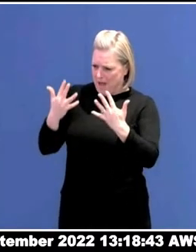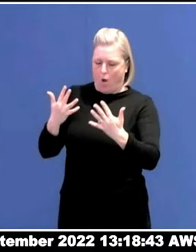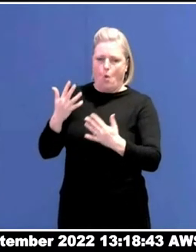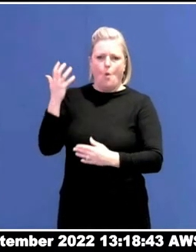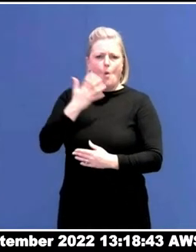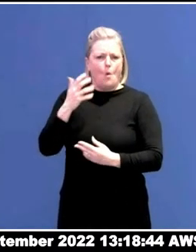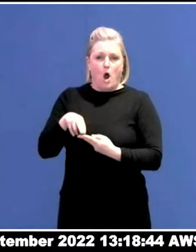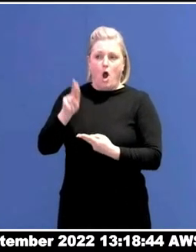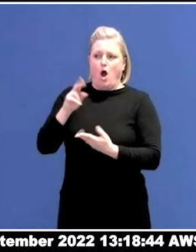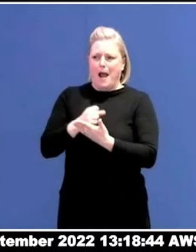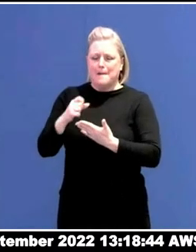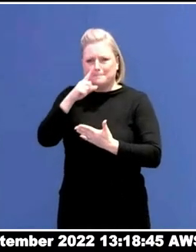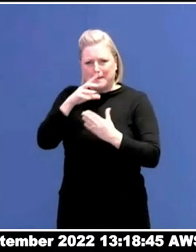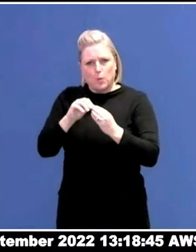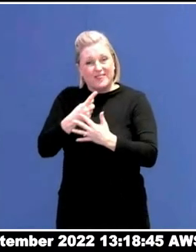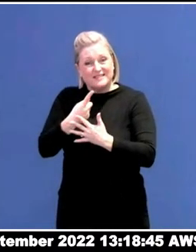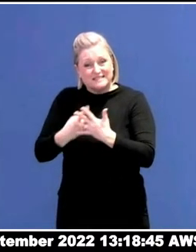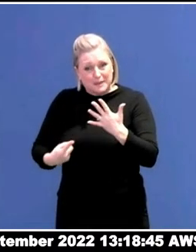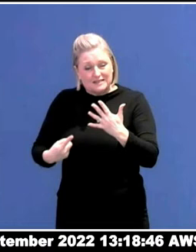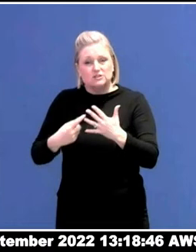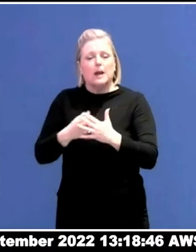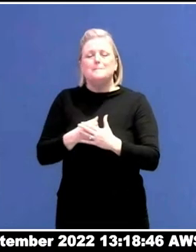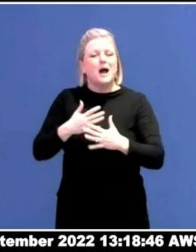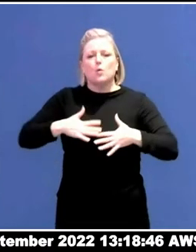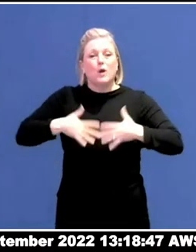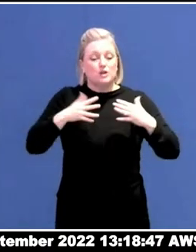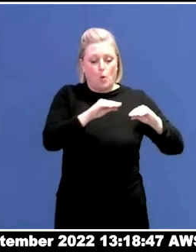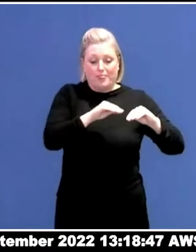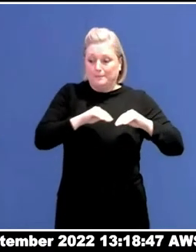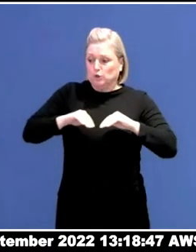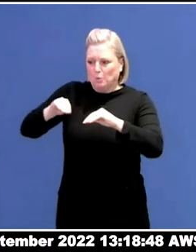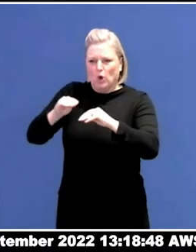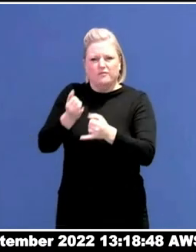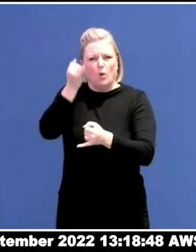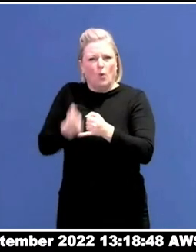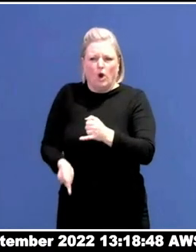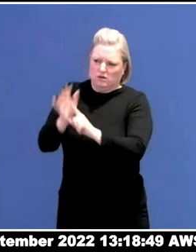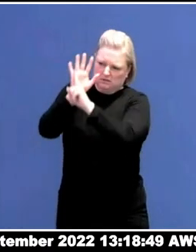not be diverted to a discriminatory system where they may face additional and sometimes